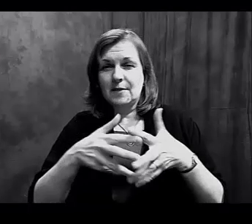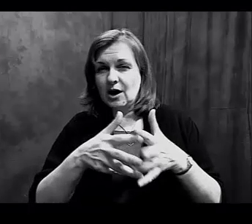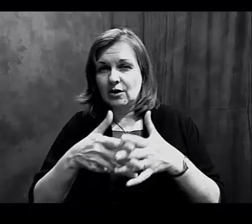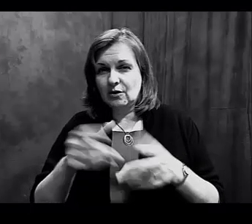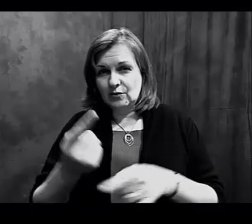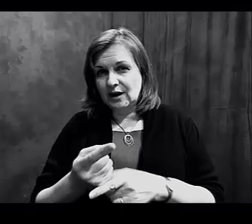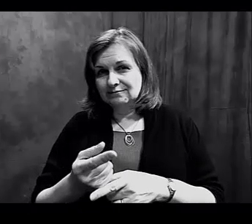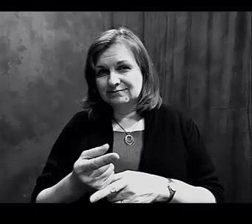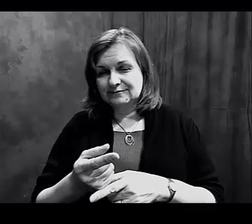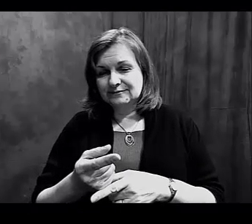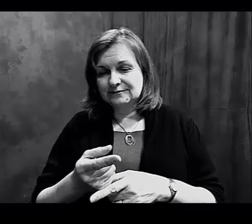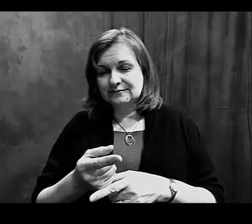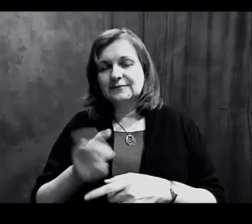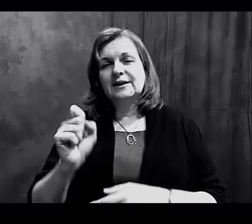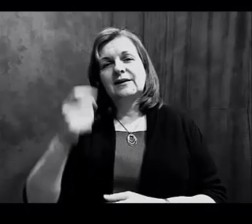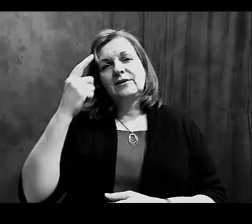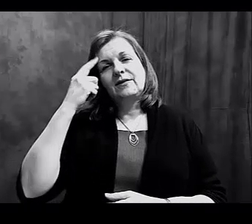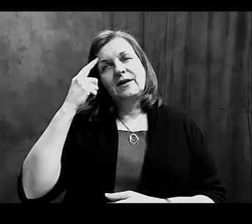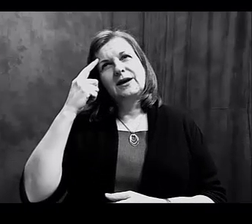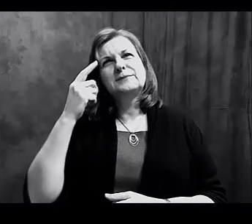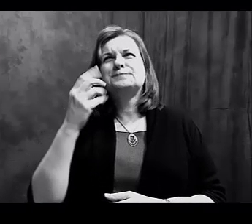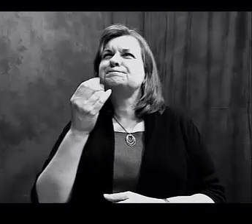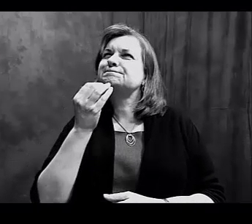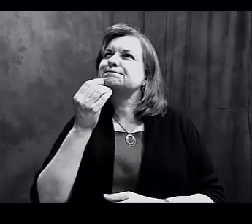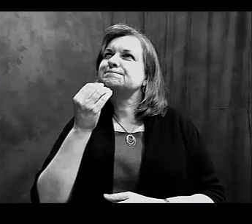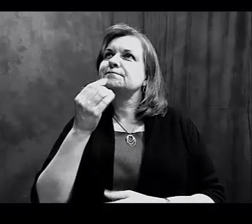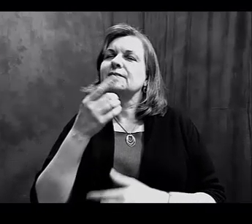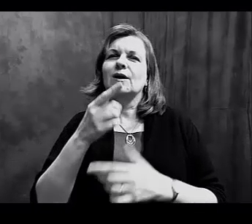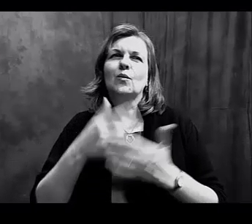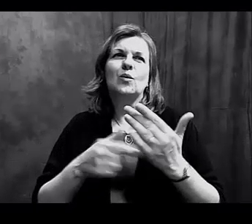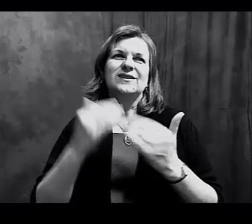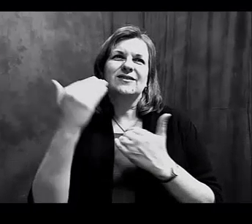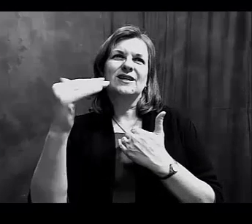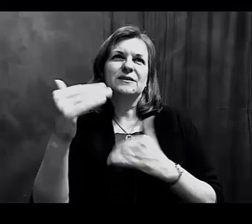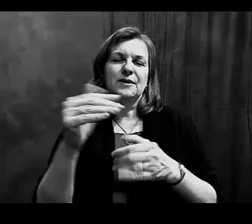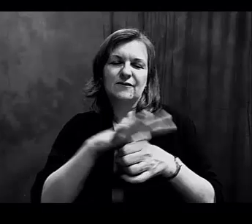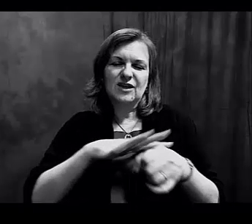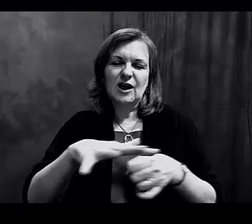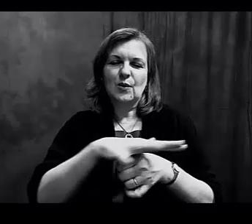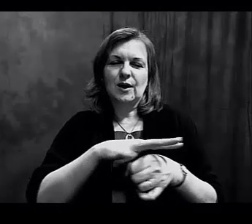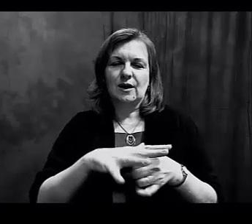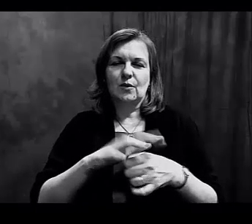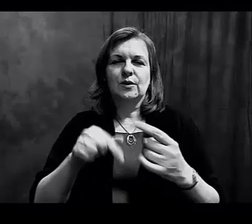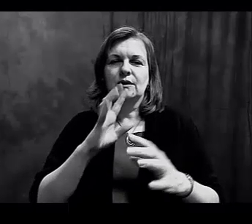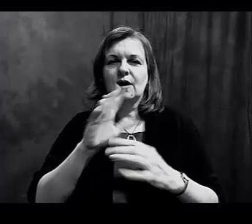every ant on the continent of North America right?? so you have to think about this